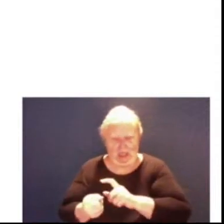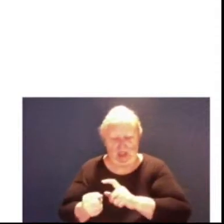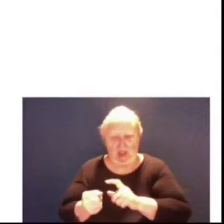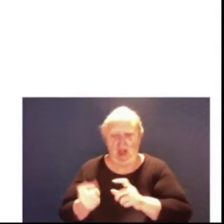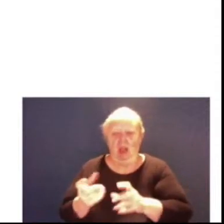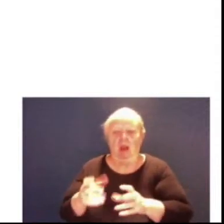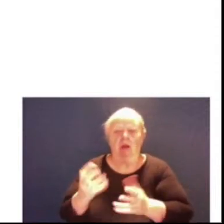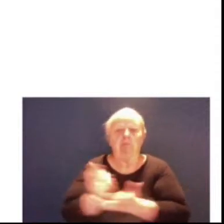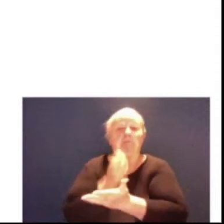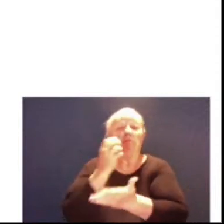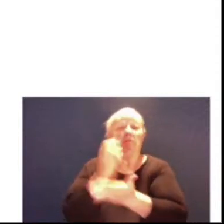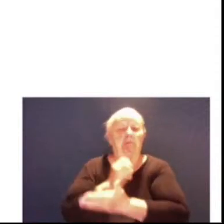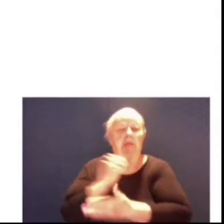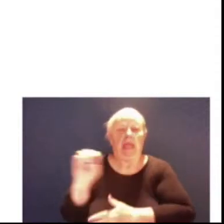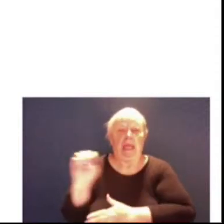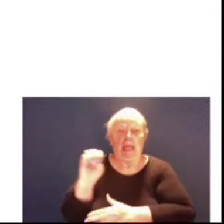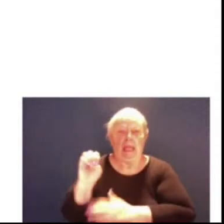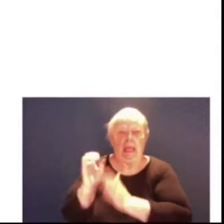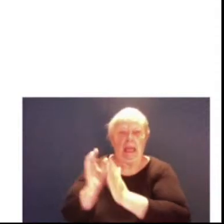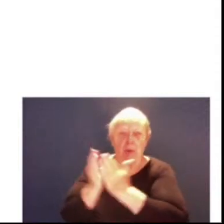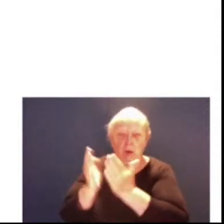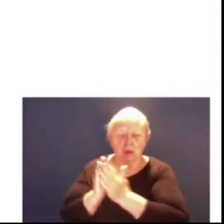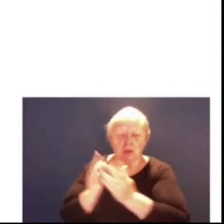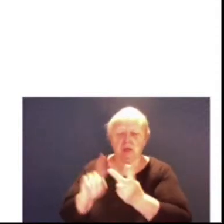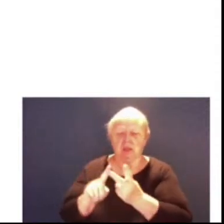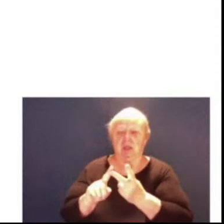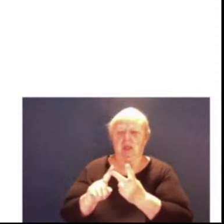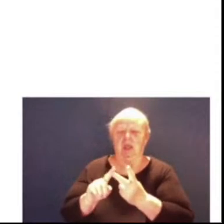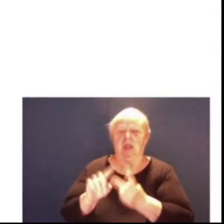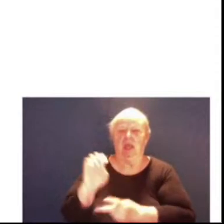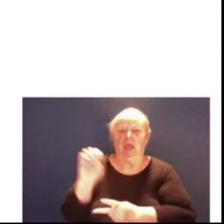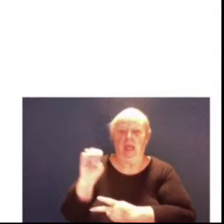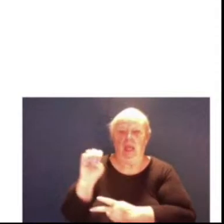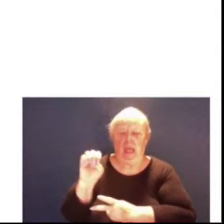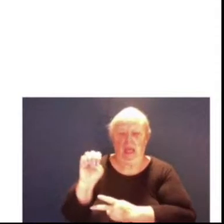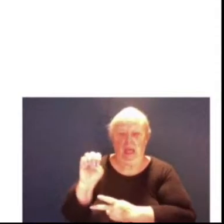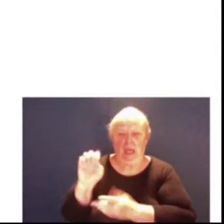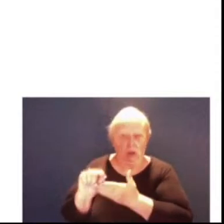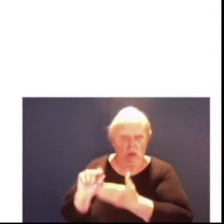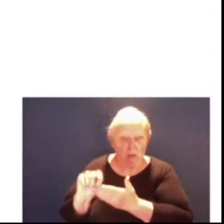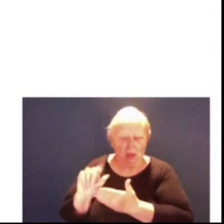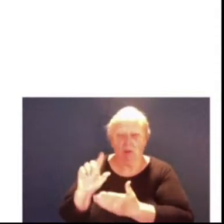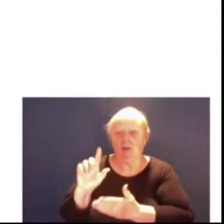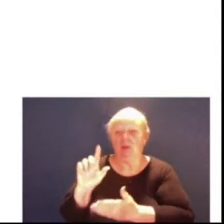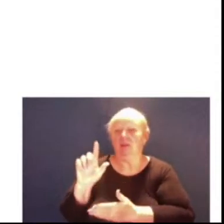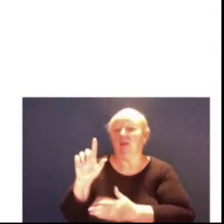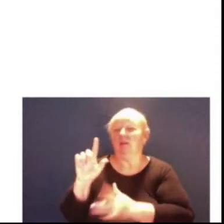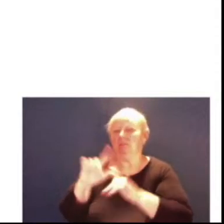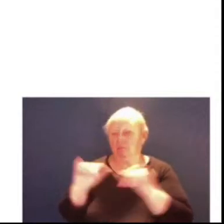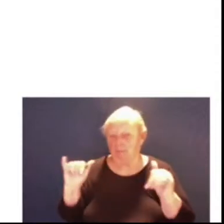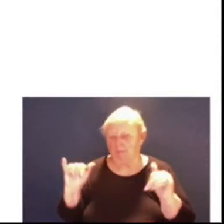magazines, and video for public libraries. Washington Energy Services, providing heating,